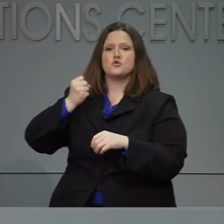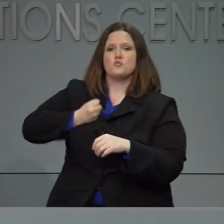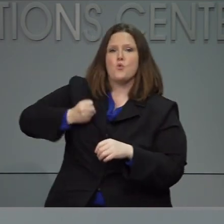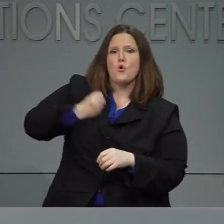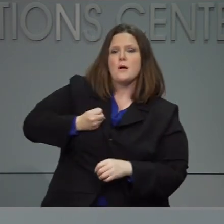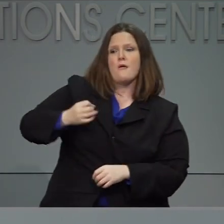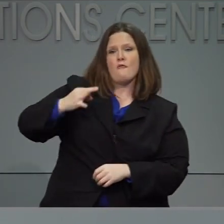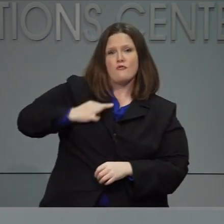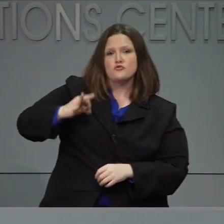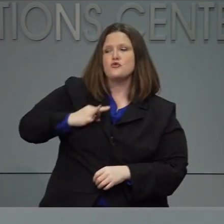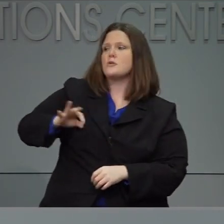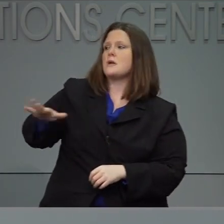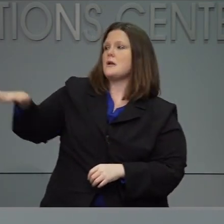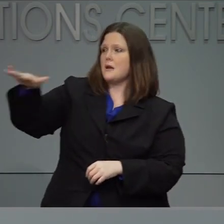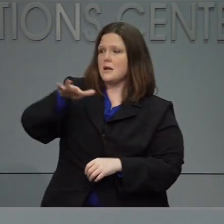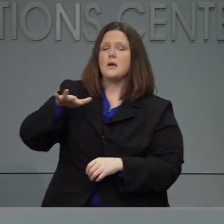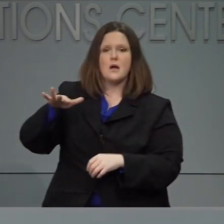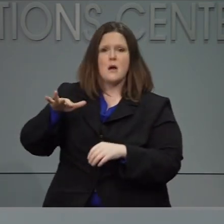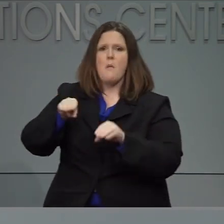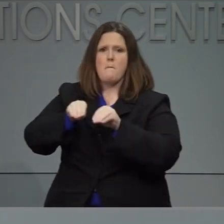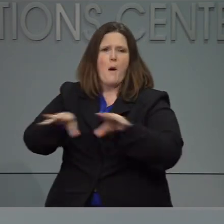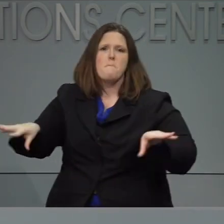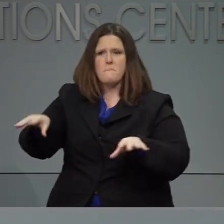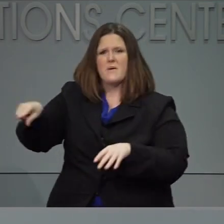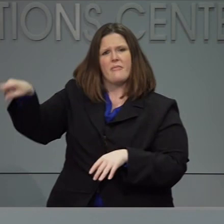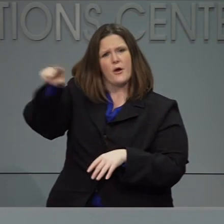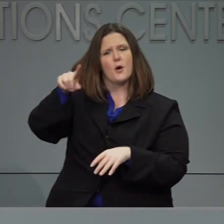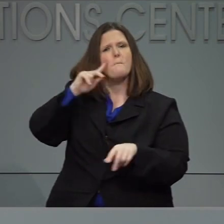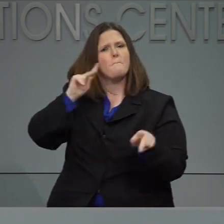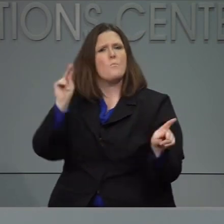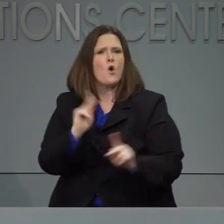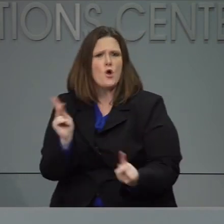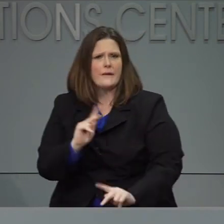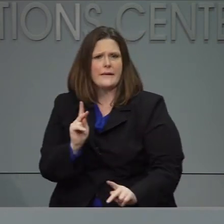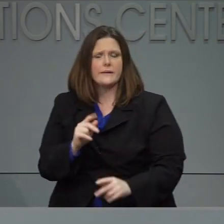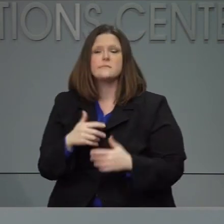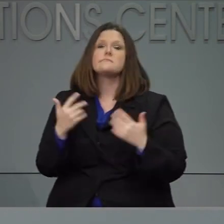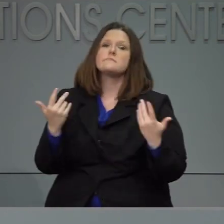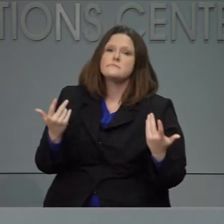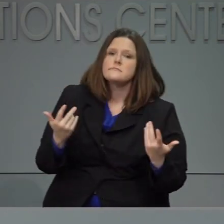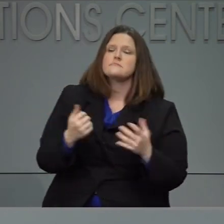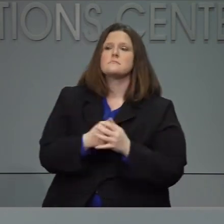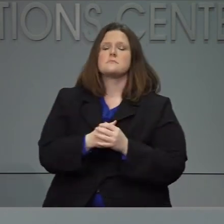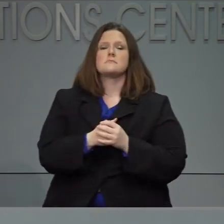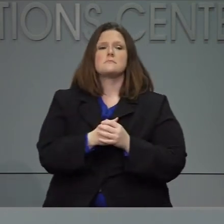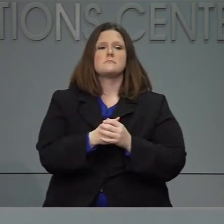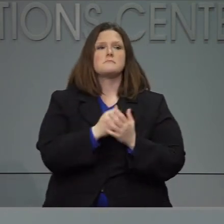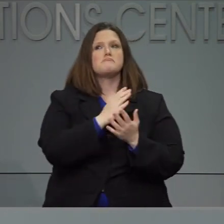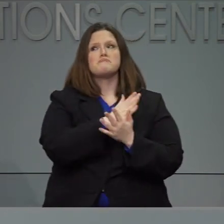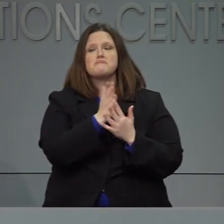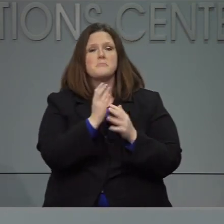ALREADY FRATERNITIES OTHER GROUP HOUSES. BUT AND WE'RE ALSO SEEING SEEING SOME VIRAL SPREAD IN SOME OF OUR ATHLETIC